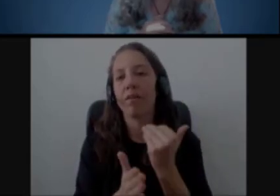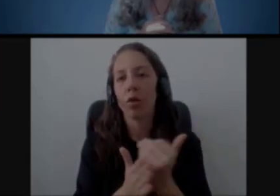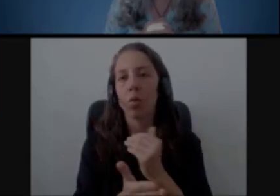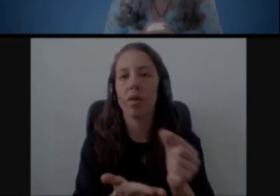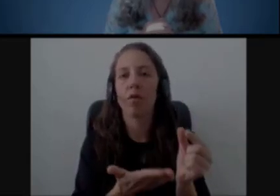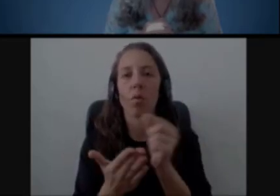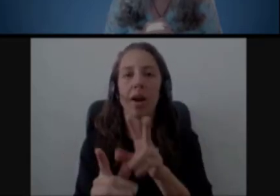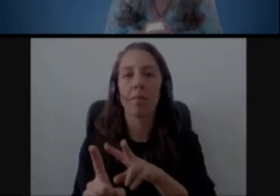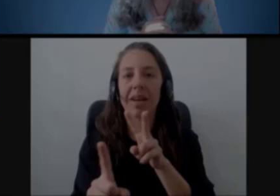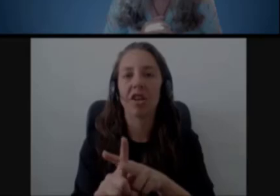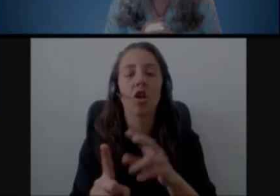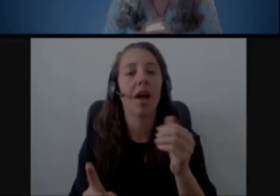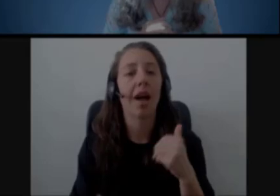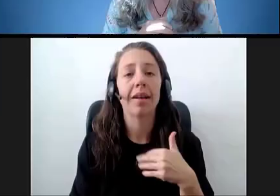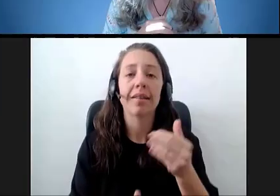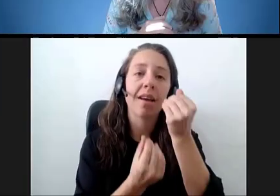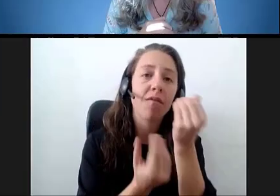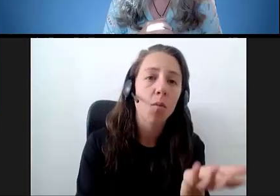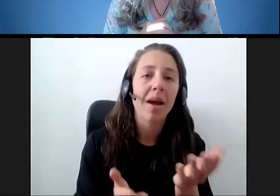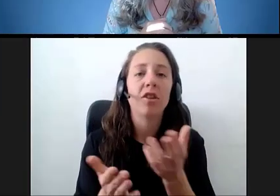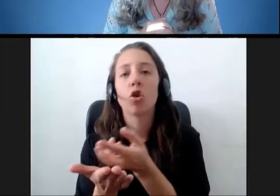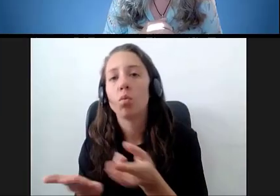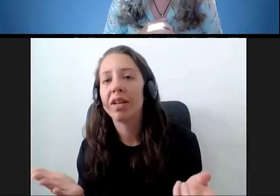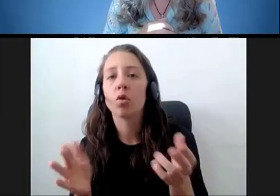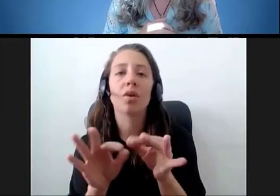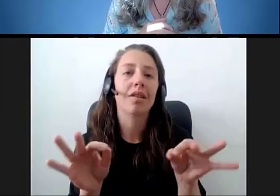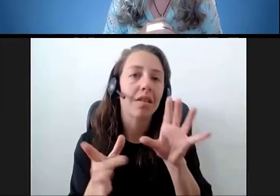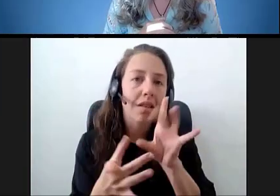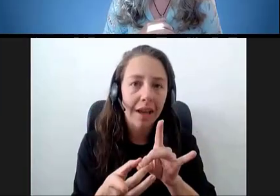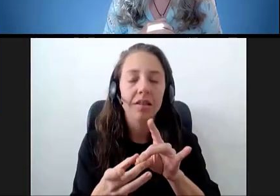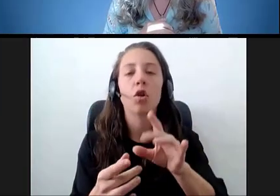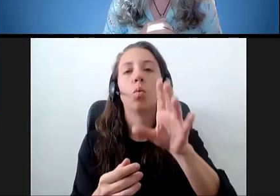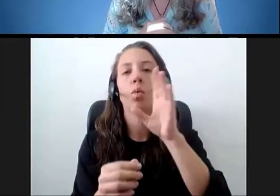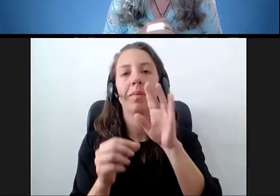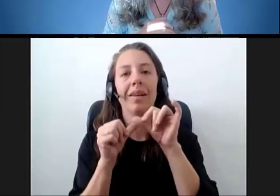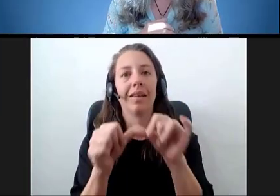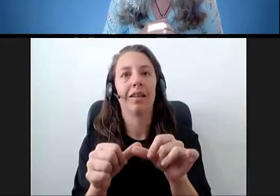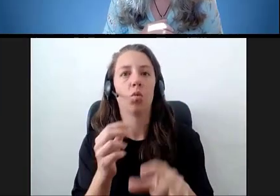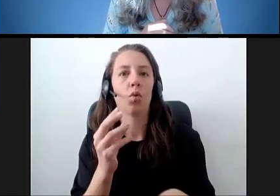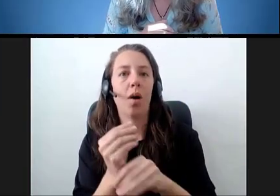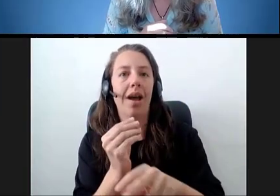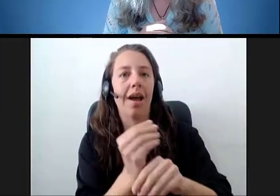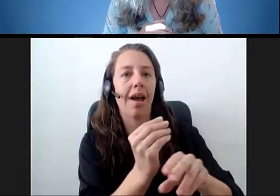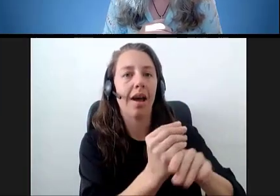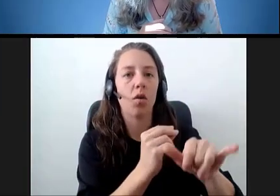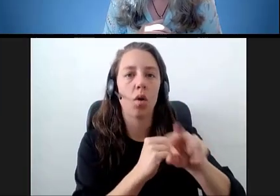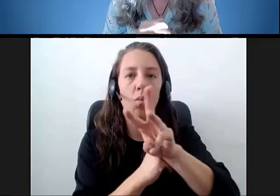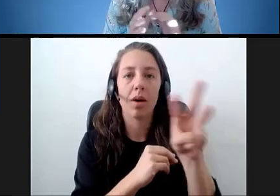and links to resources. We'll be continuing to add to these resources, and by early 2025,